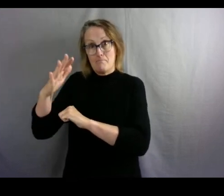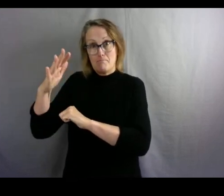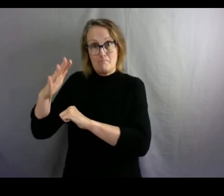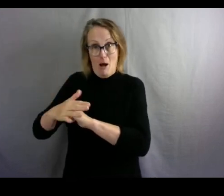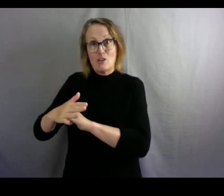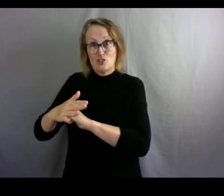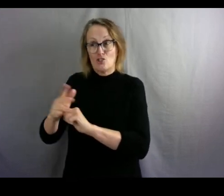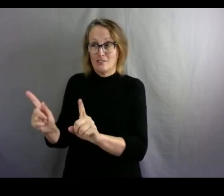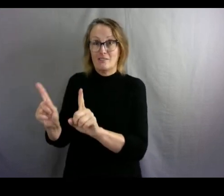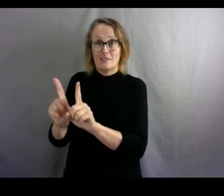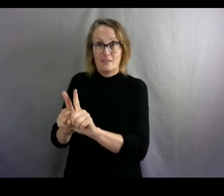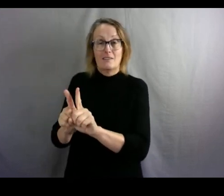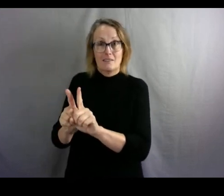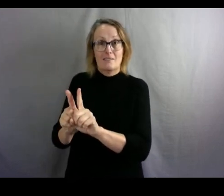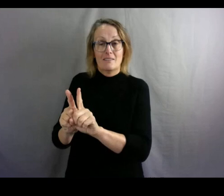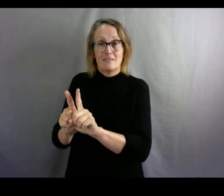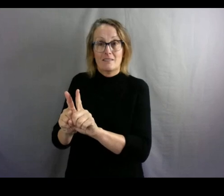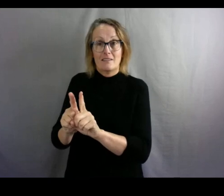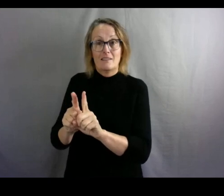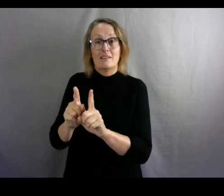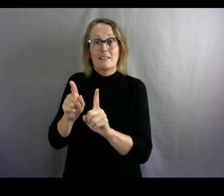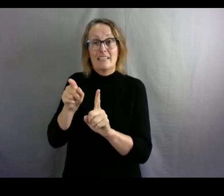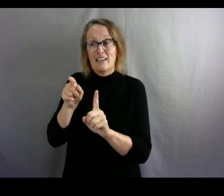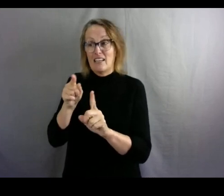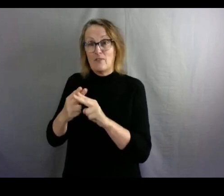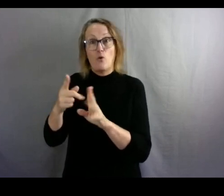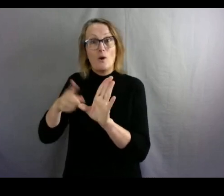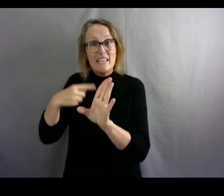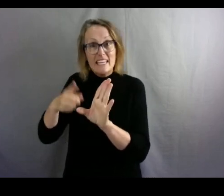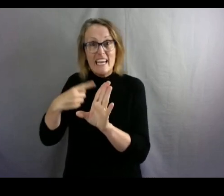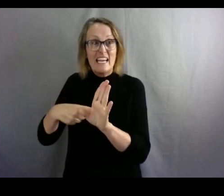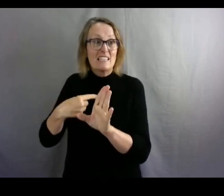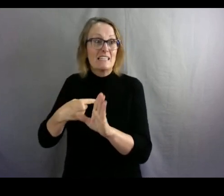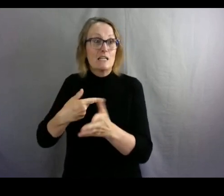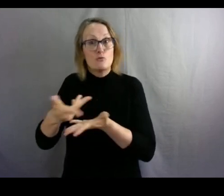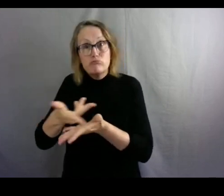For years and years, he is communicating with Mette and they are sort of doing things with each other